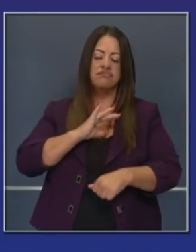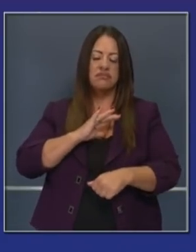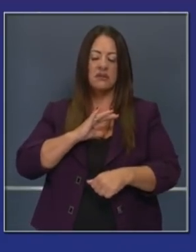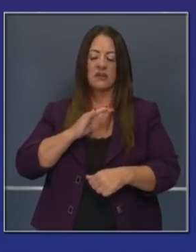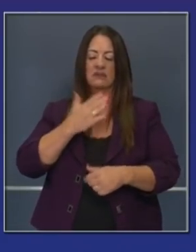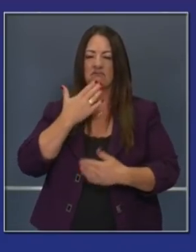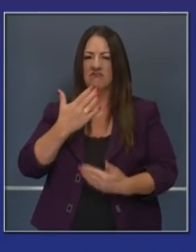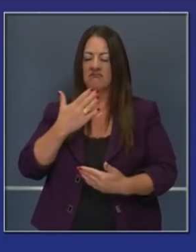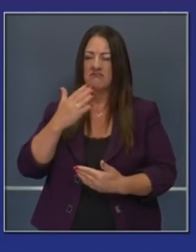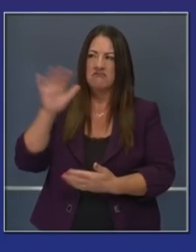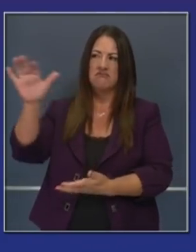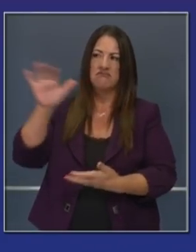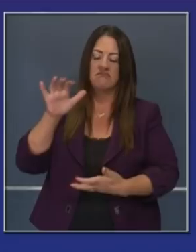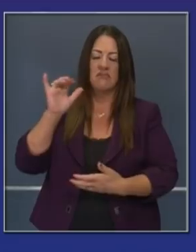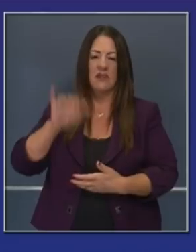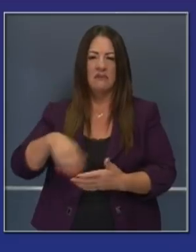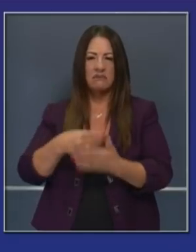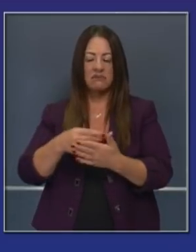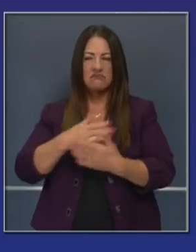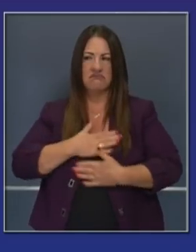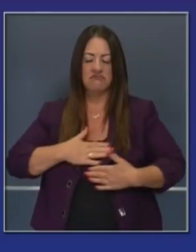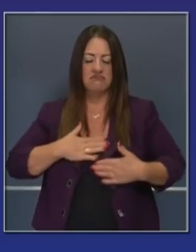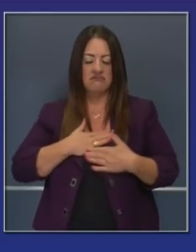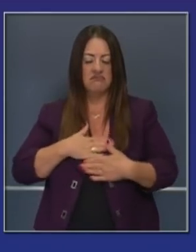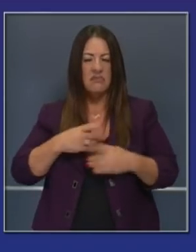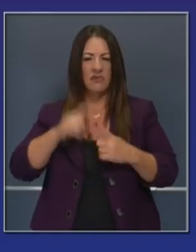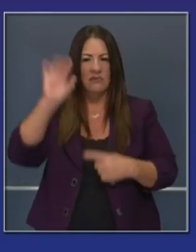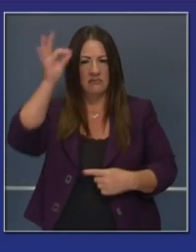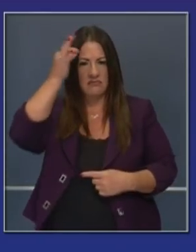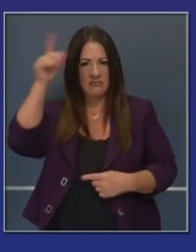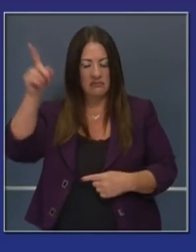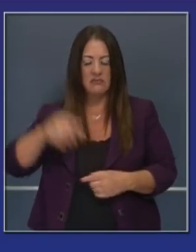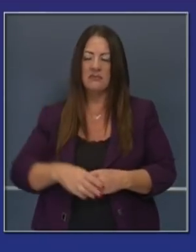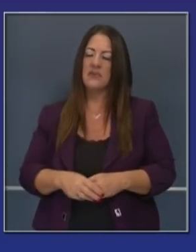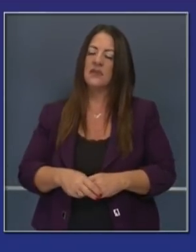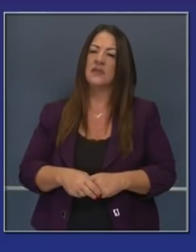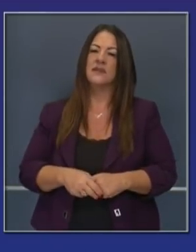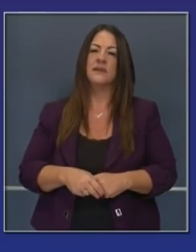REIMBURSED 75% REIMBURSEMENTS FOR SUPPRESSION ACTIVITY RELATED TO THAT FIRE NOW IT'S